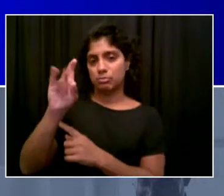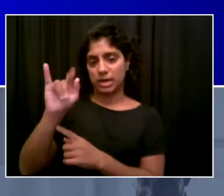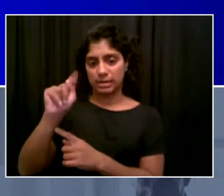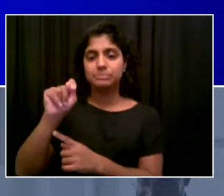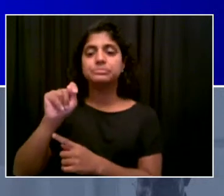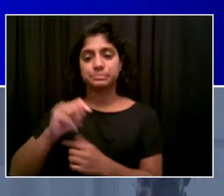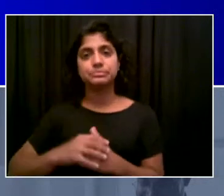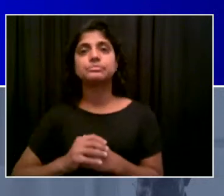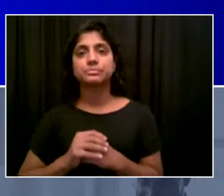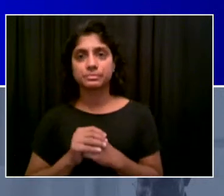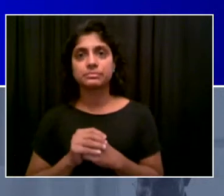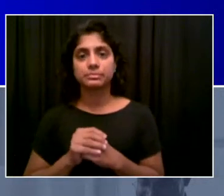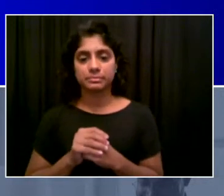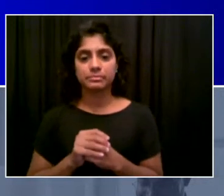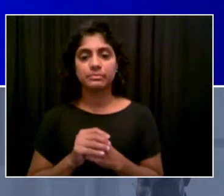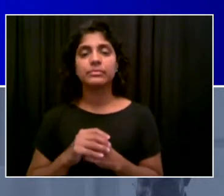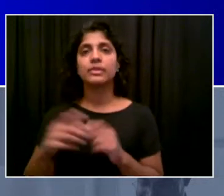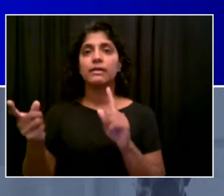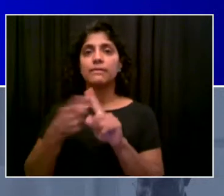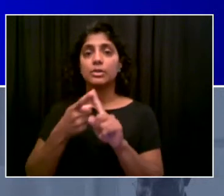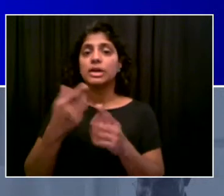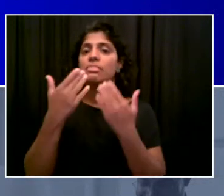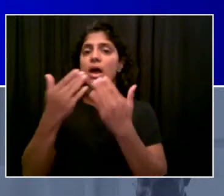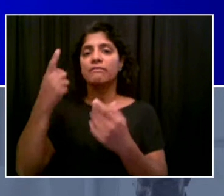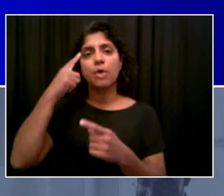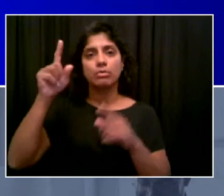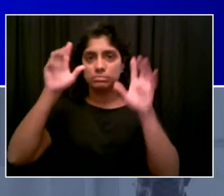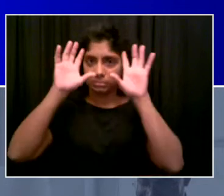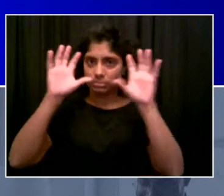TAX CREDIT. THIS IS AMAZING. I GIVE PRESIDENT